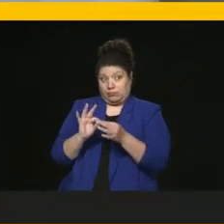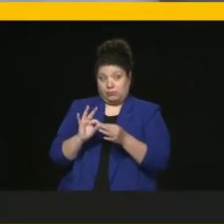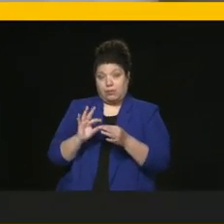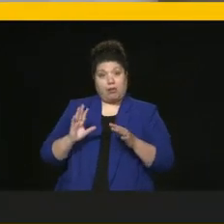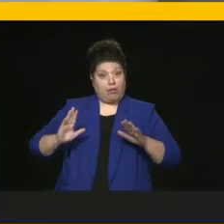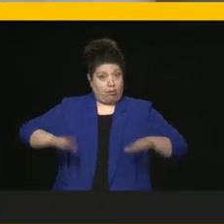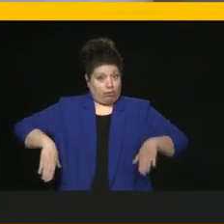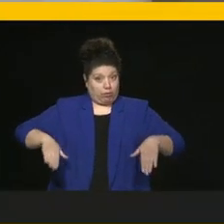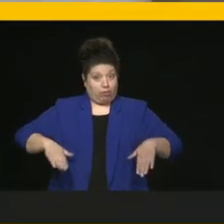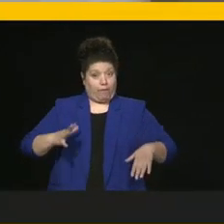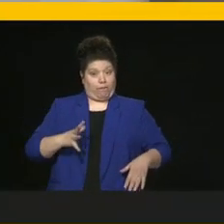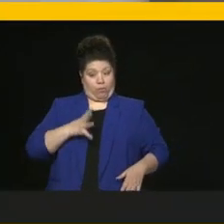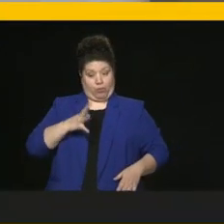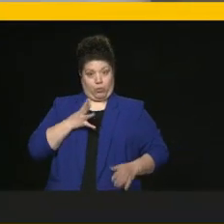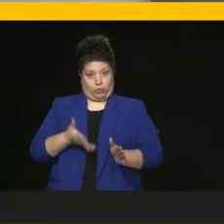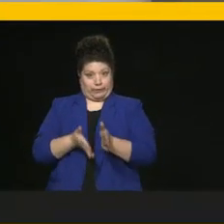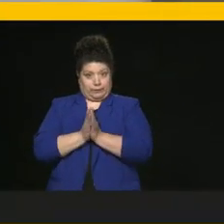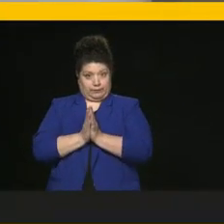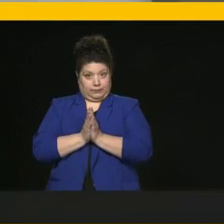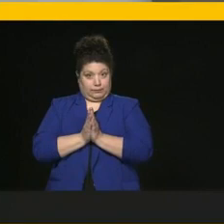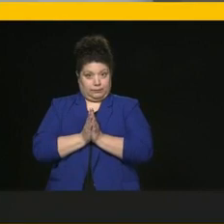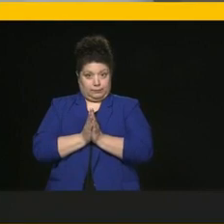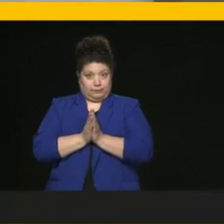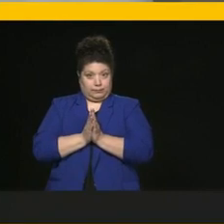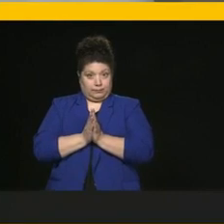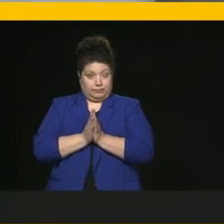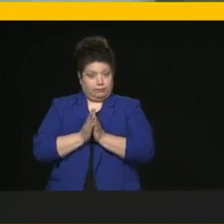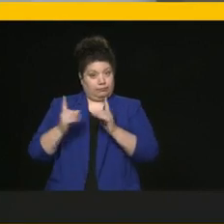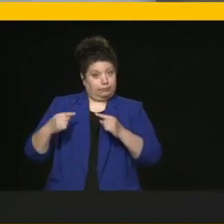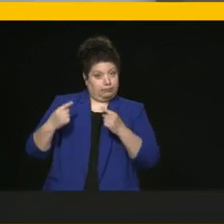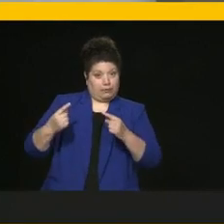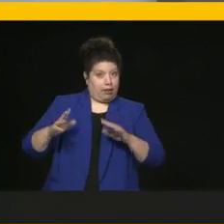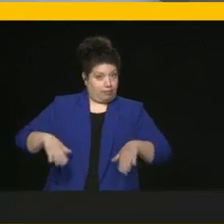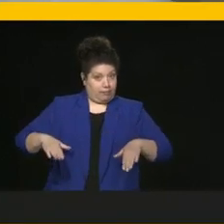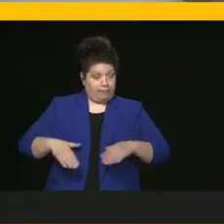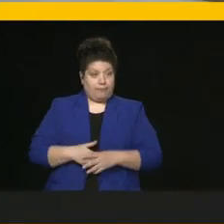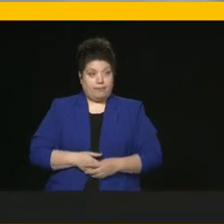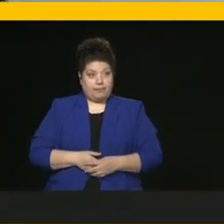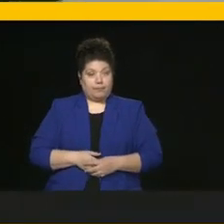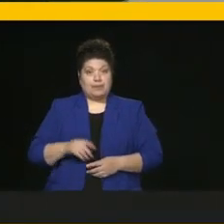Chrystia Freeland (Deputy Prime Minister): [Speaking French][Voice of Interpreter] I WOULD LIKE TO RESTATE THAT WE